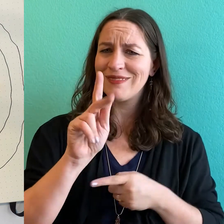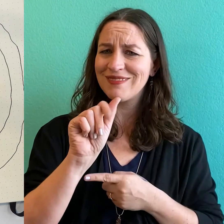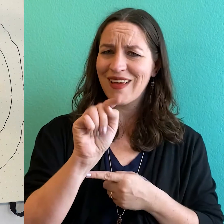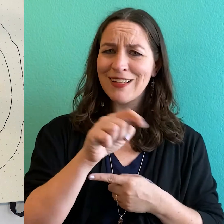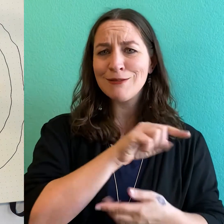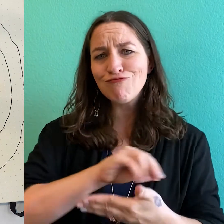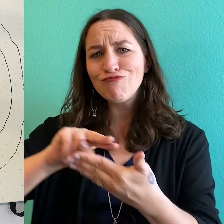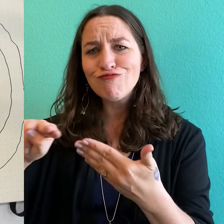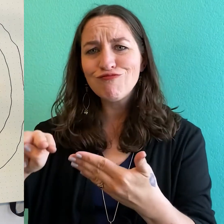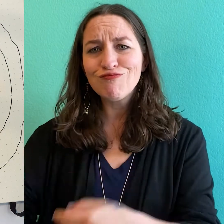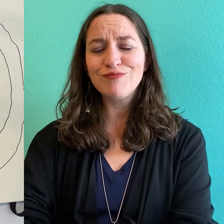I'm going to put my friend Kate, and